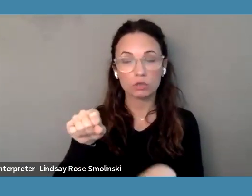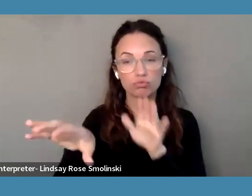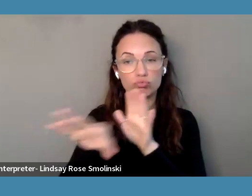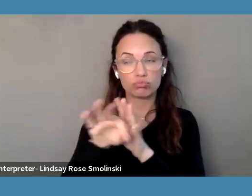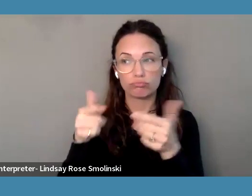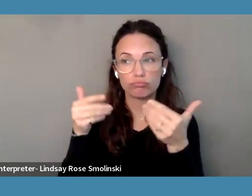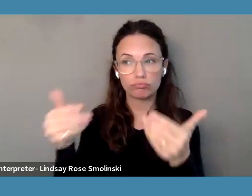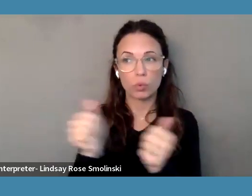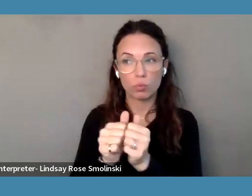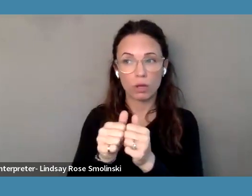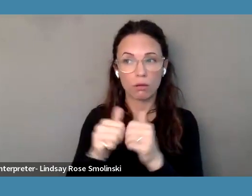with a fair hearing.